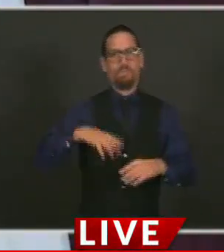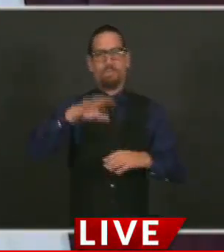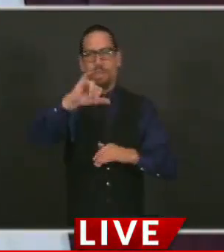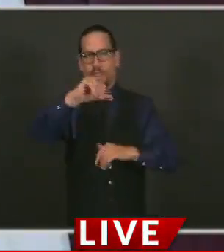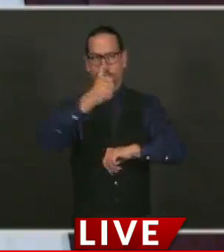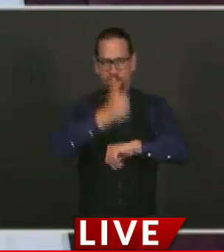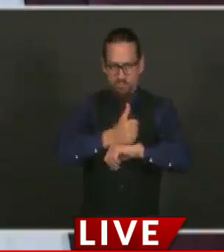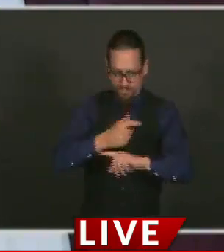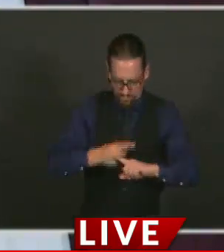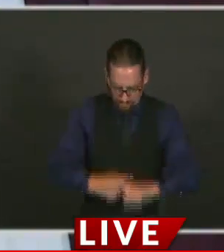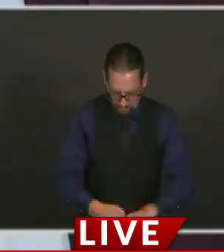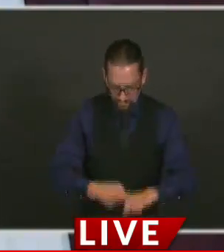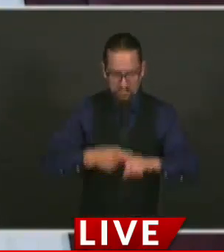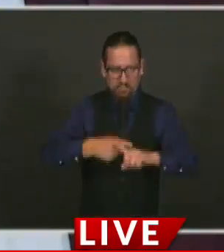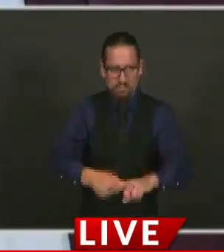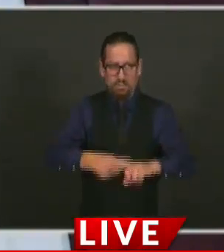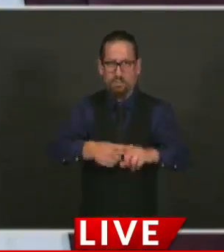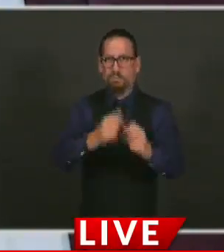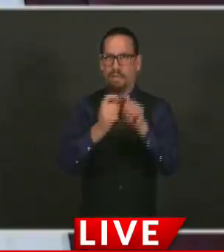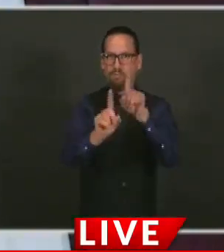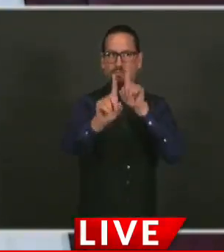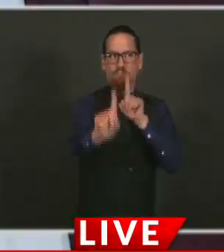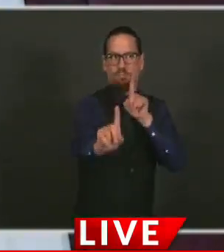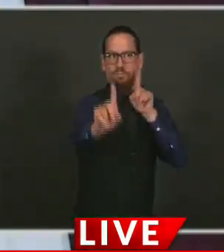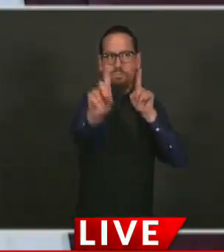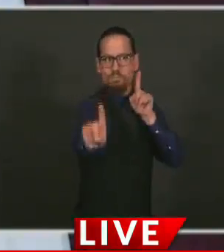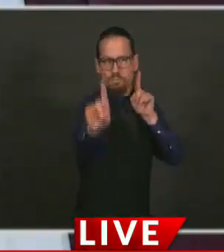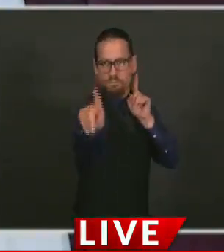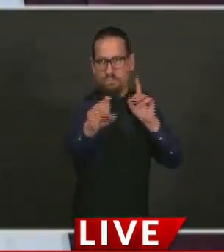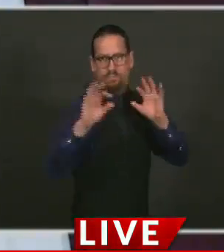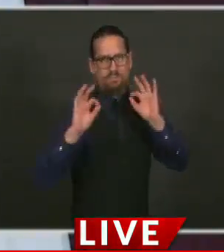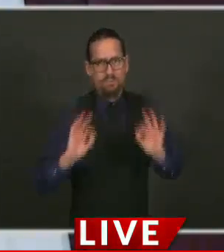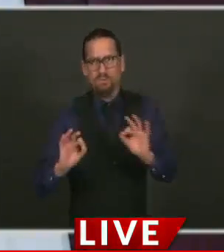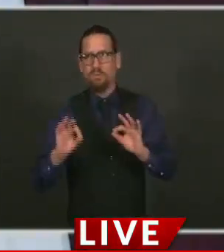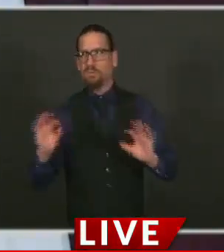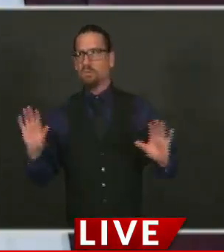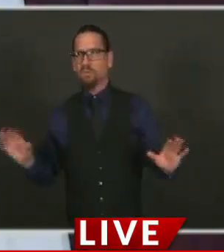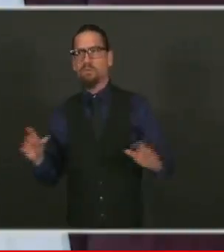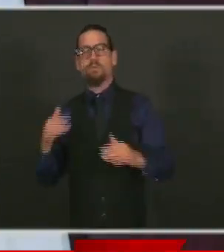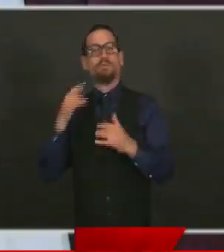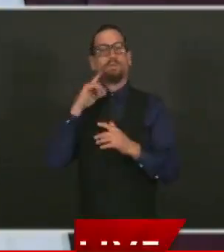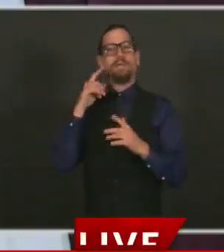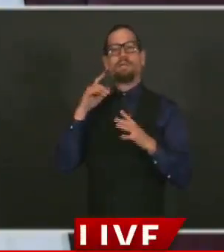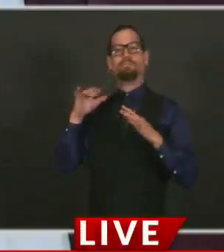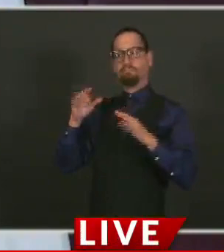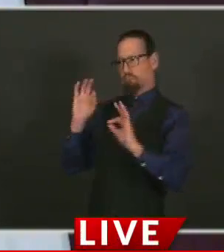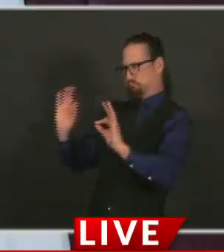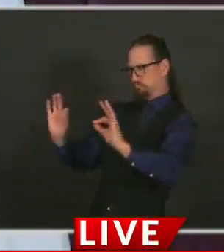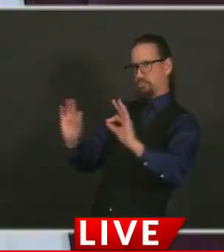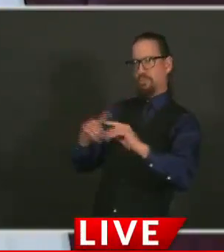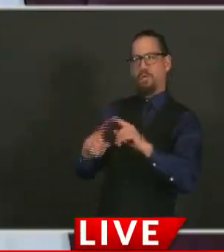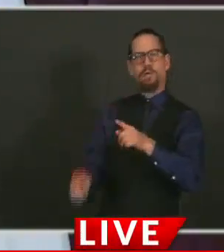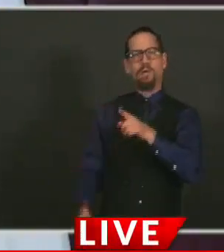PUBLIC SETTING TO MAKE SURE YOU ARE MASKING, KEEPING DISTANCE, MARKS ON THE GROUND TO HELP YOU DO THAT.